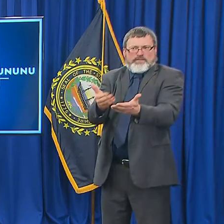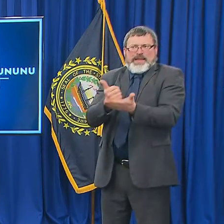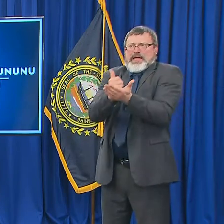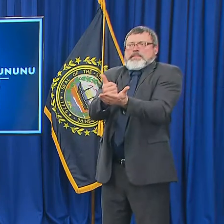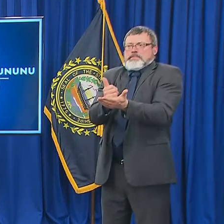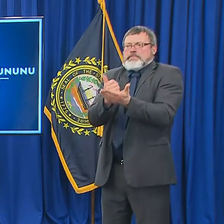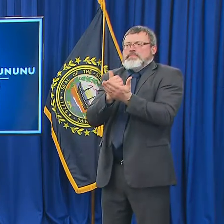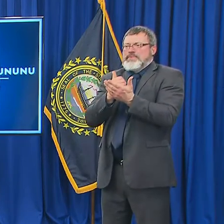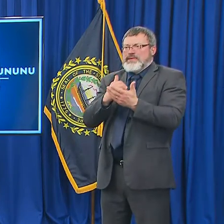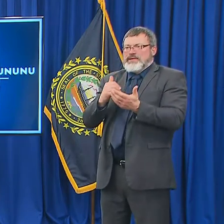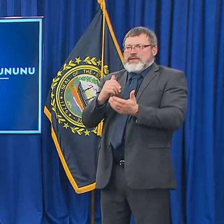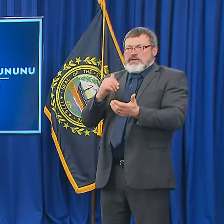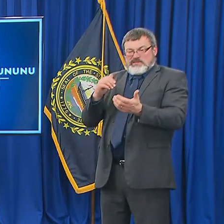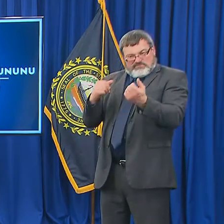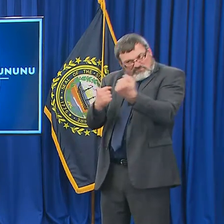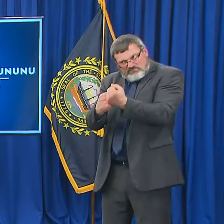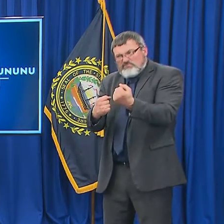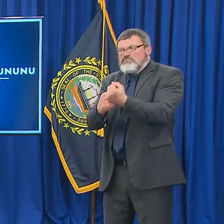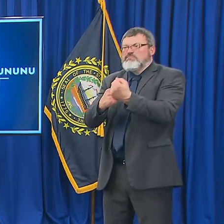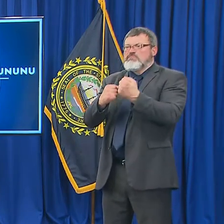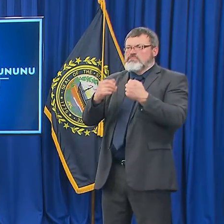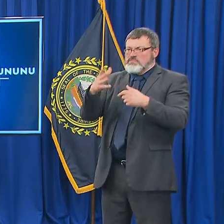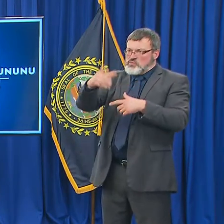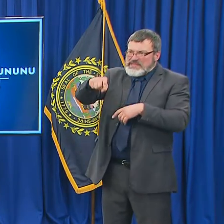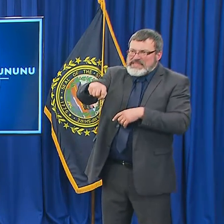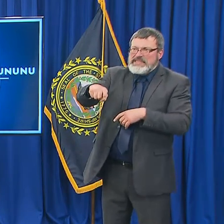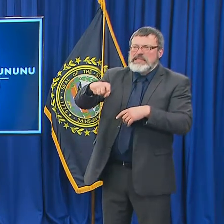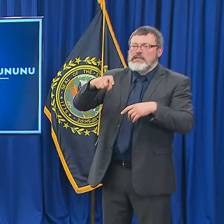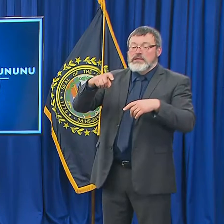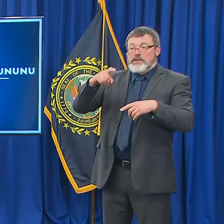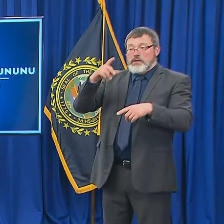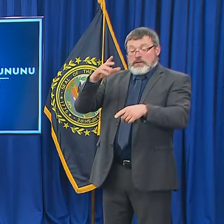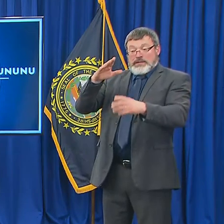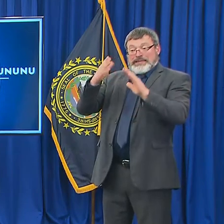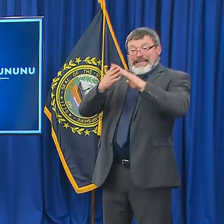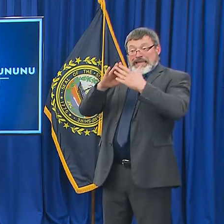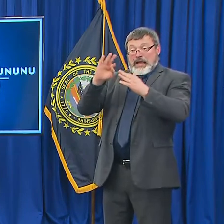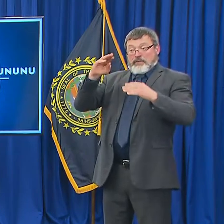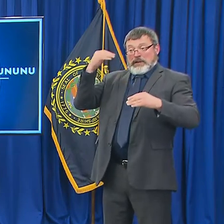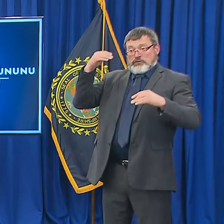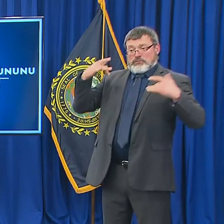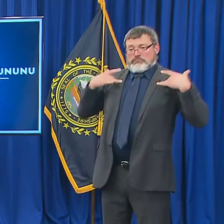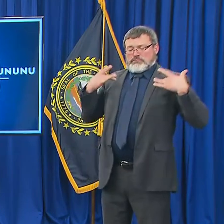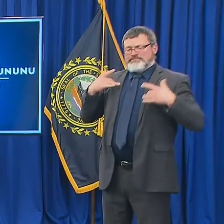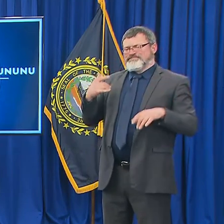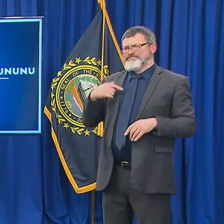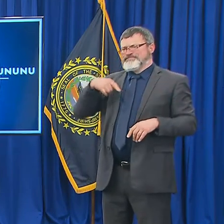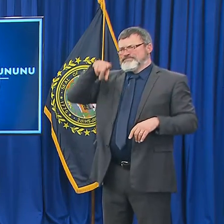Q Two quick questions First off the with poor housing commission concept gives them.